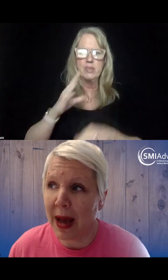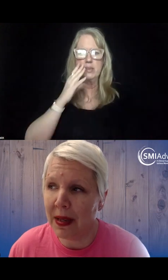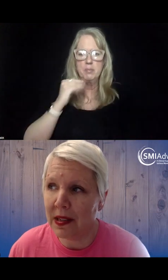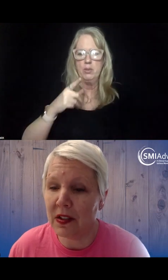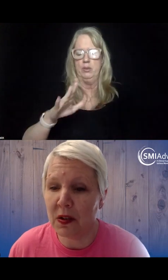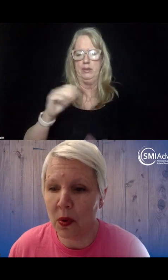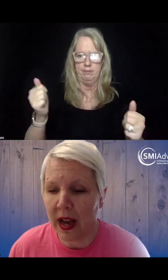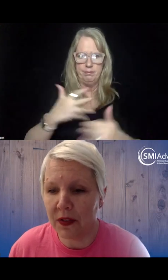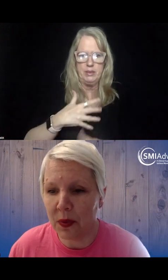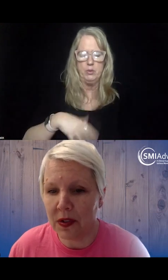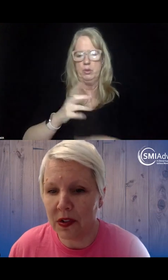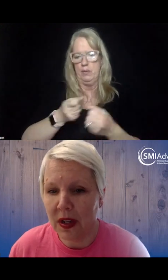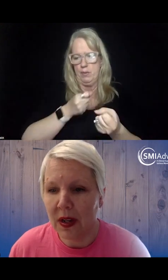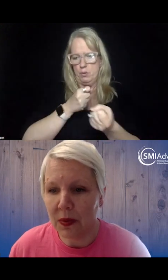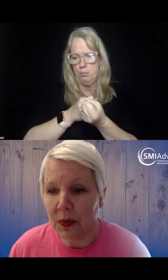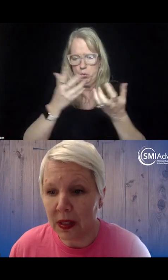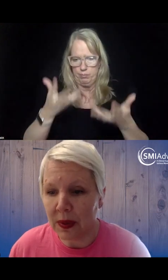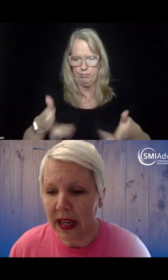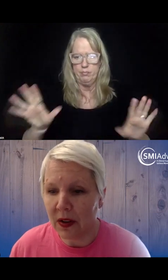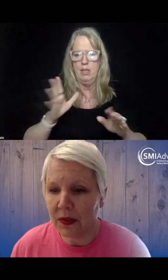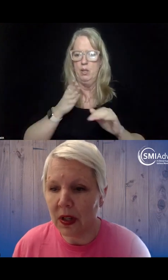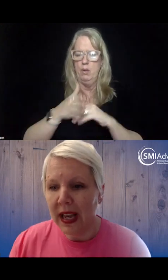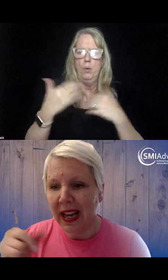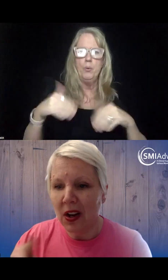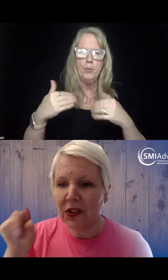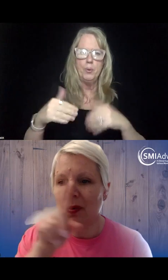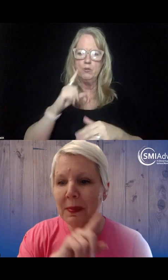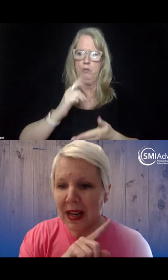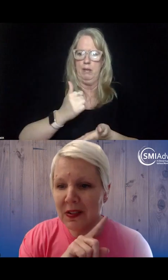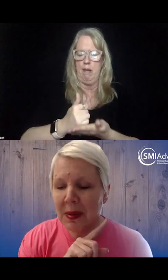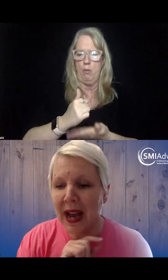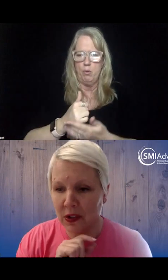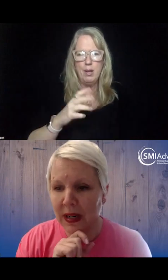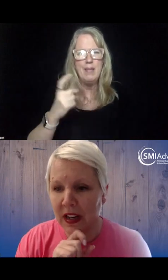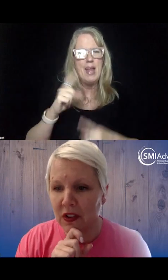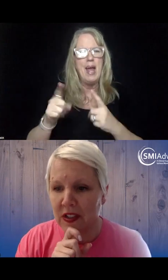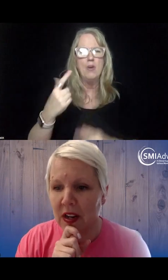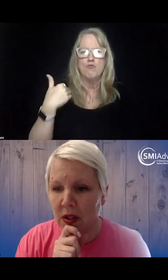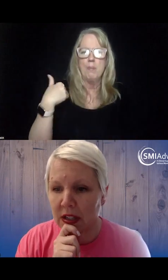HAPPENED AFTER WAS HELPFUL. THAT REMINDS ME OF WHAT ANGELA SAID